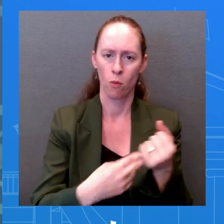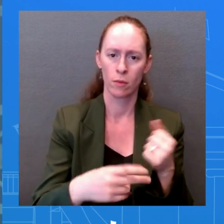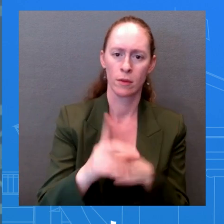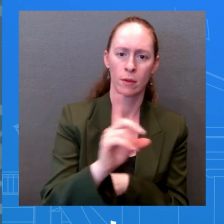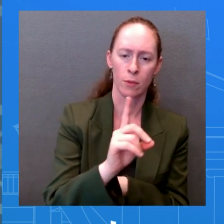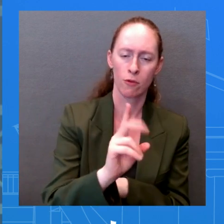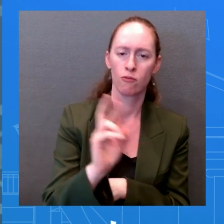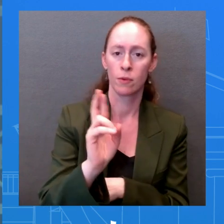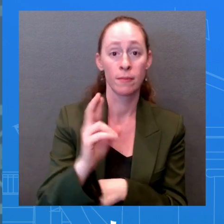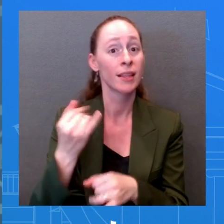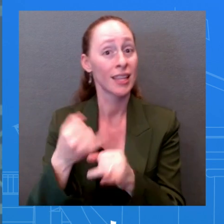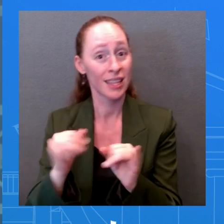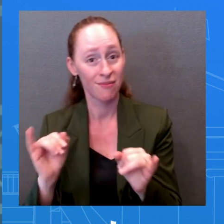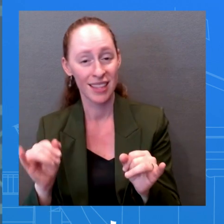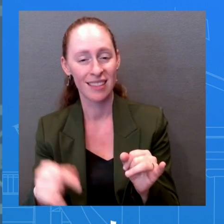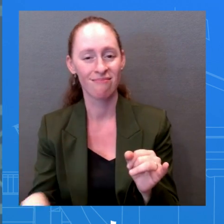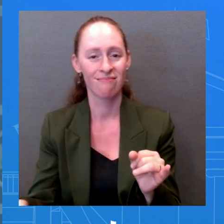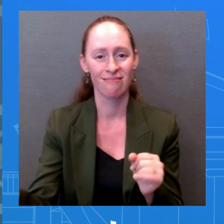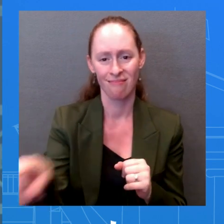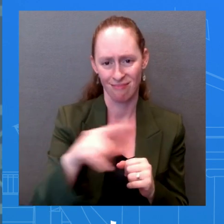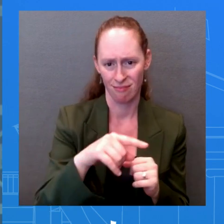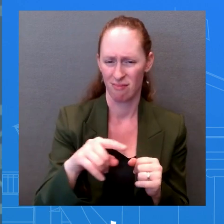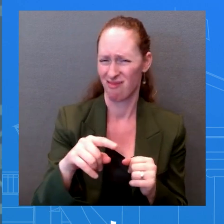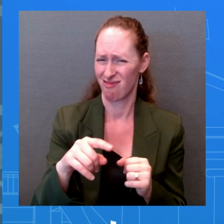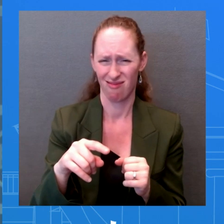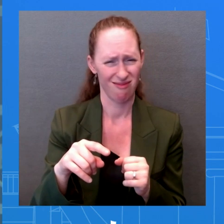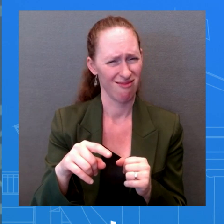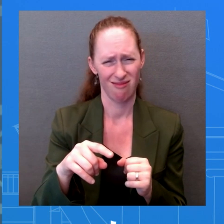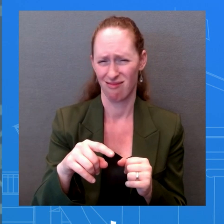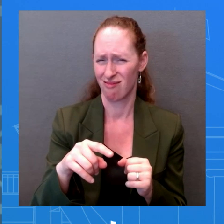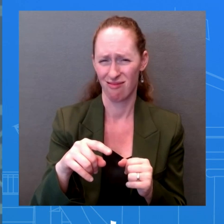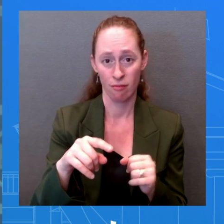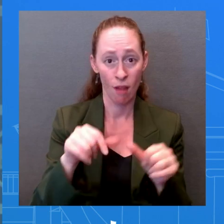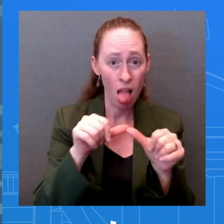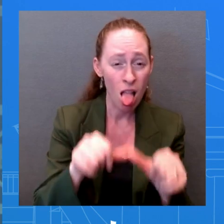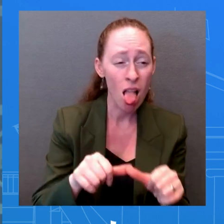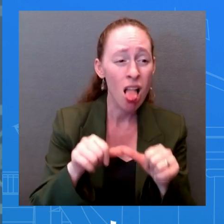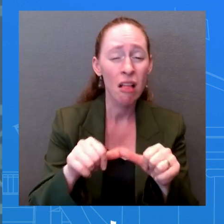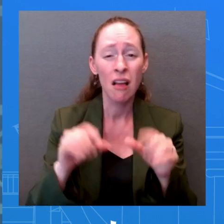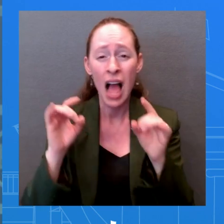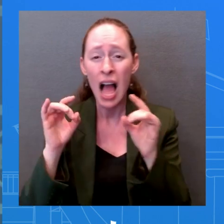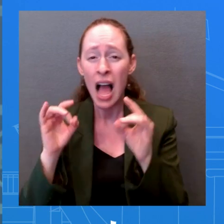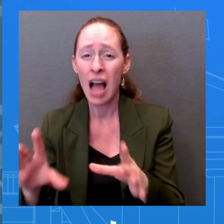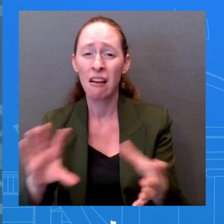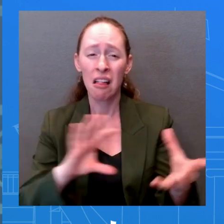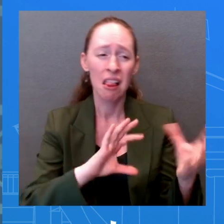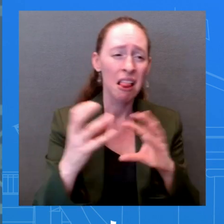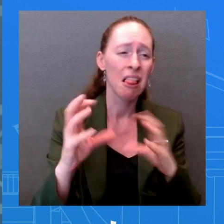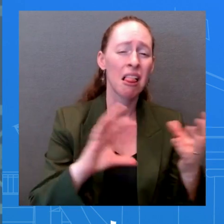This is a core American value that is shared by people of all faiths and backgrounds and political parties.